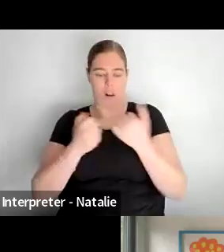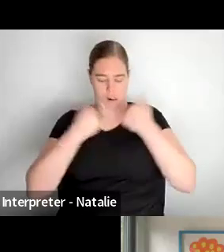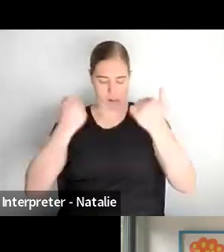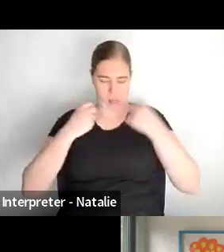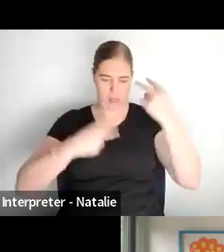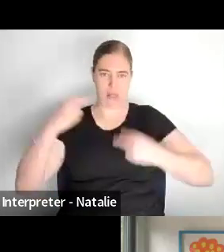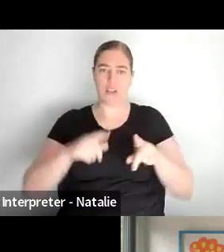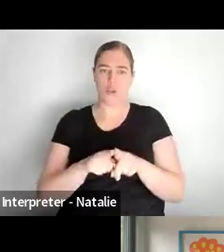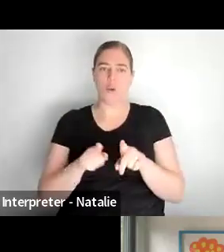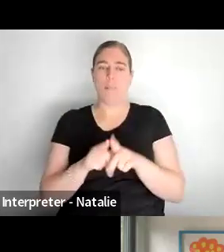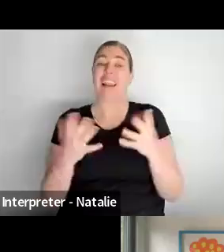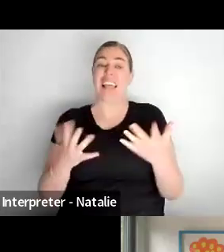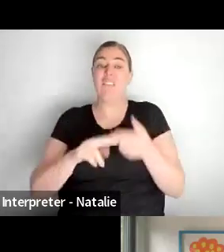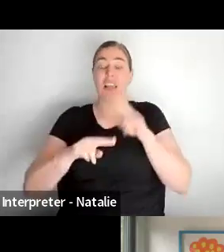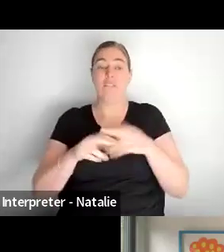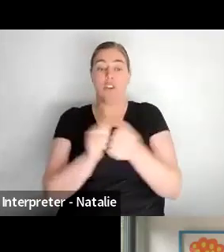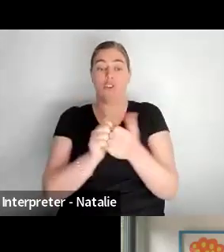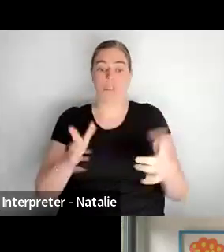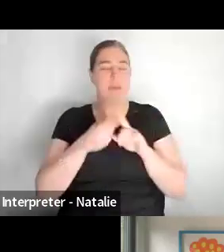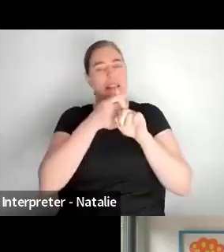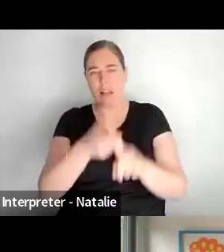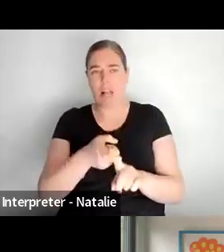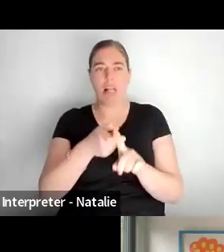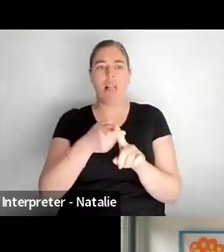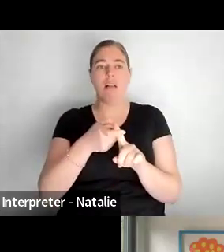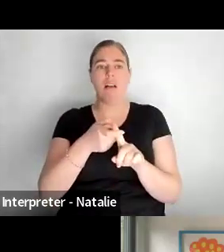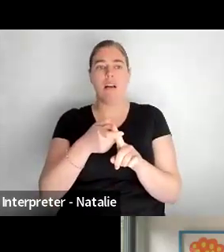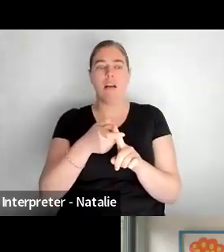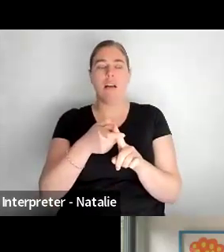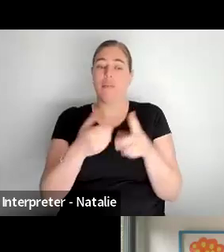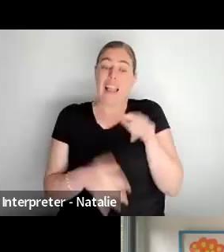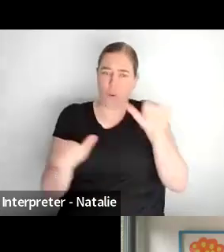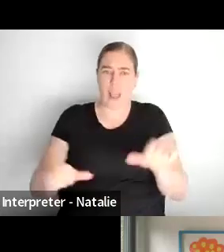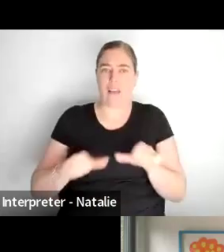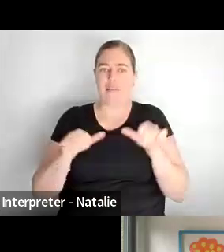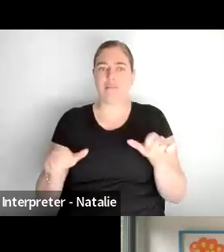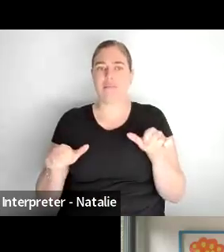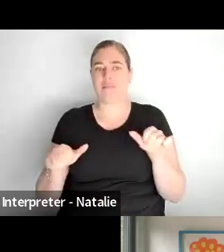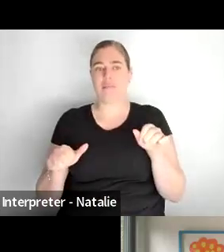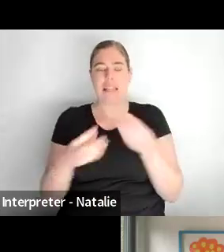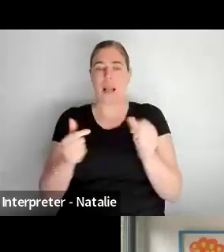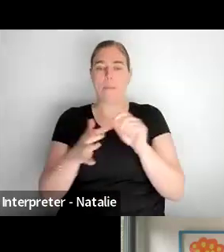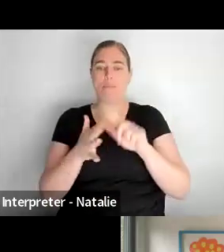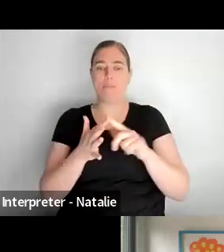If there is a disagreement, it's OK, some peers decide to stick to their scores and